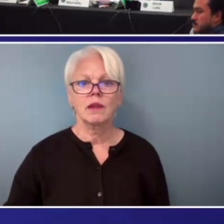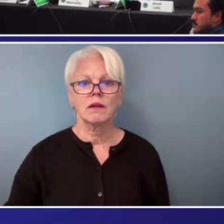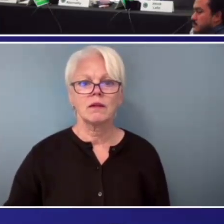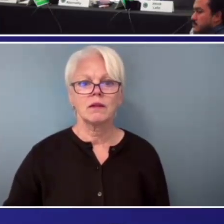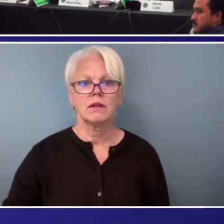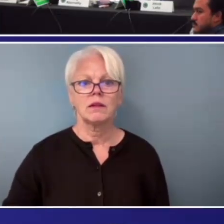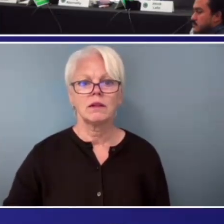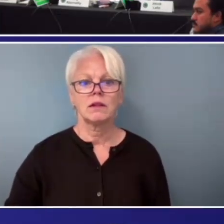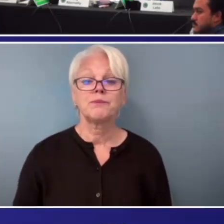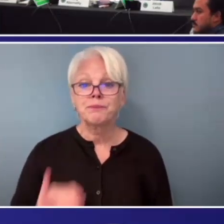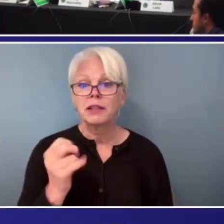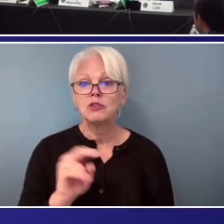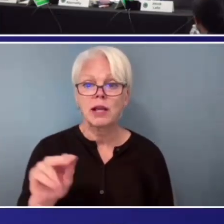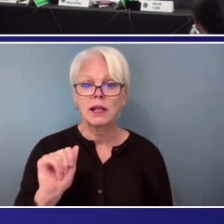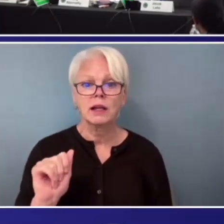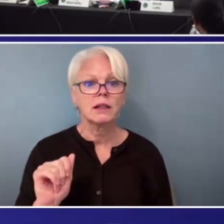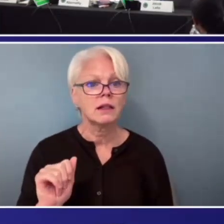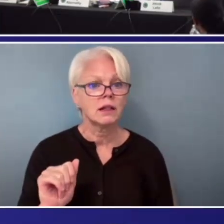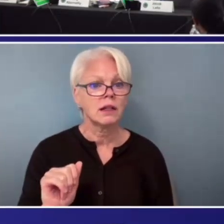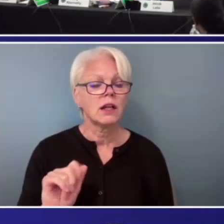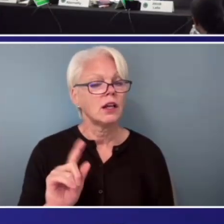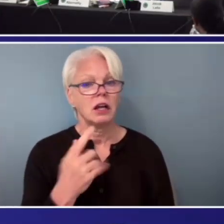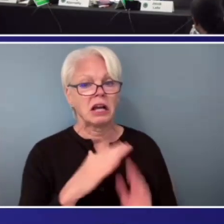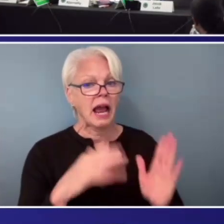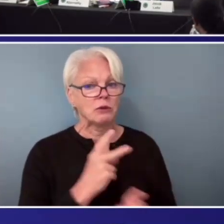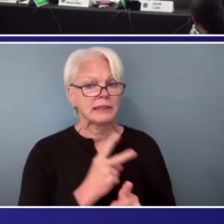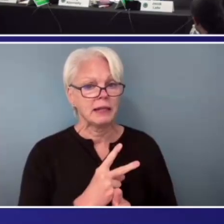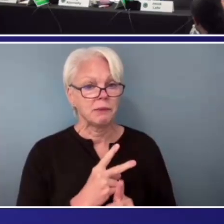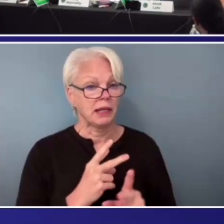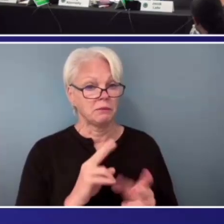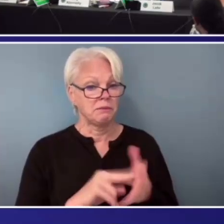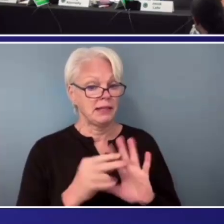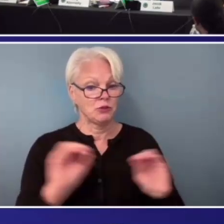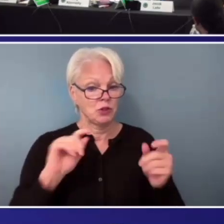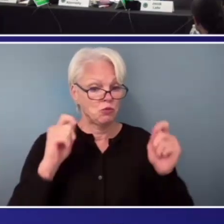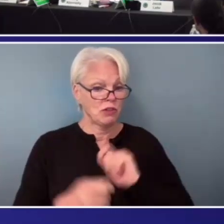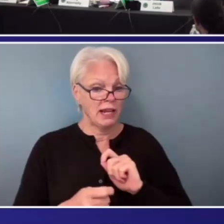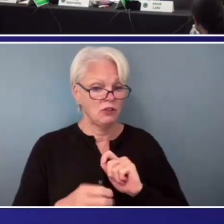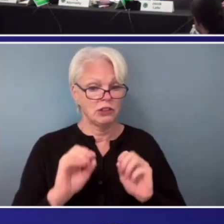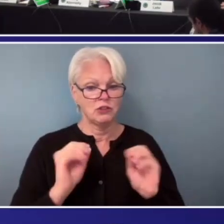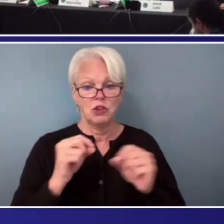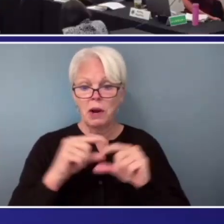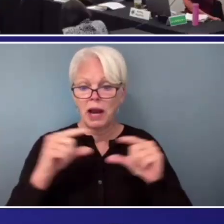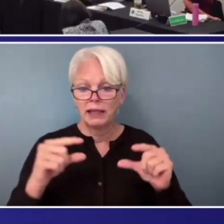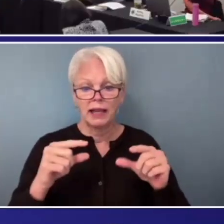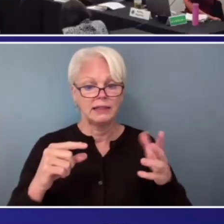Jenna? So, just a housekeeping question. There's no change, right? No highlights, no change. What we're looking at is what we're pulse checking on?